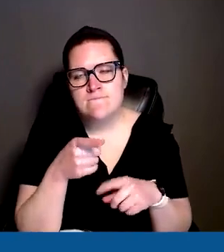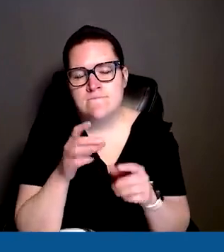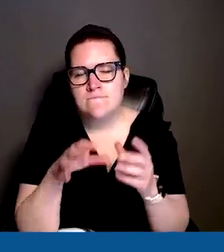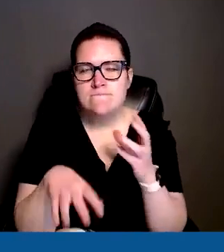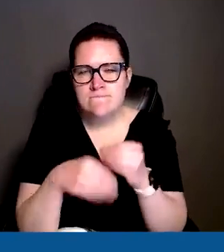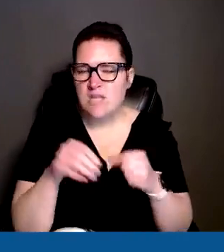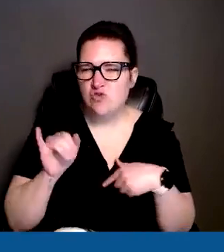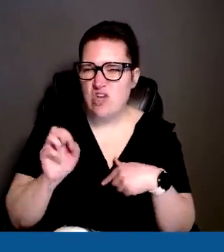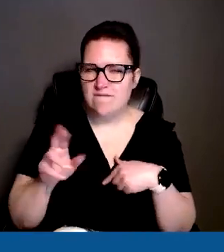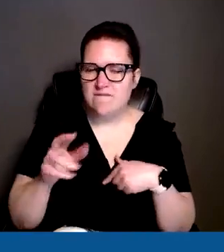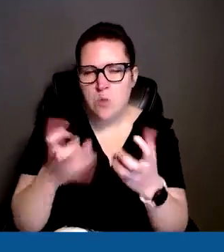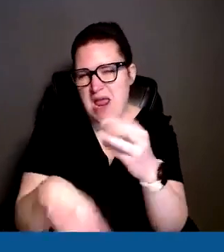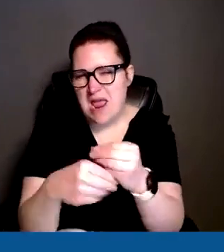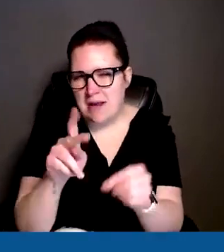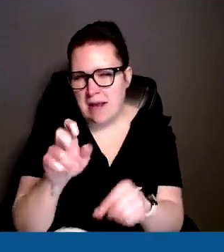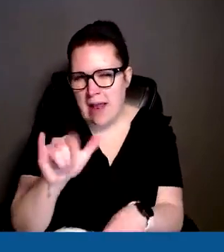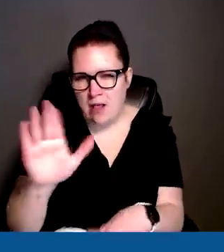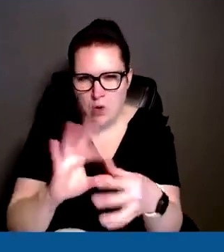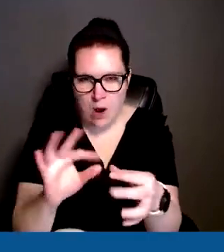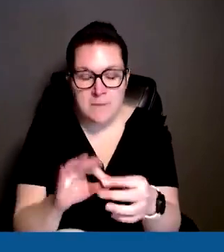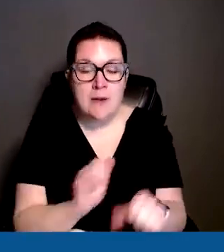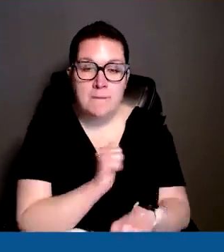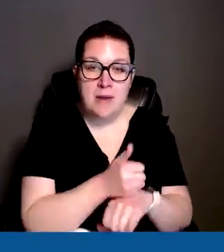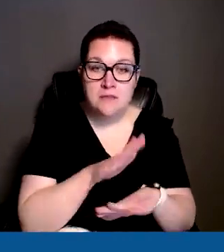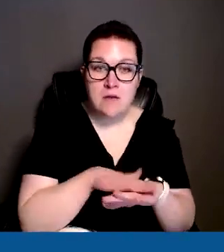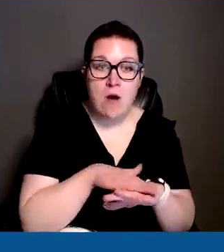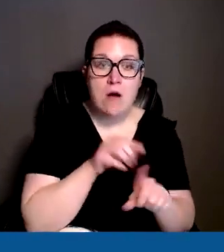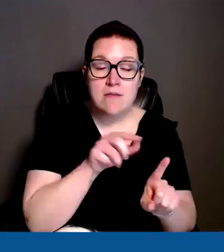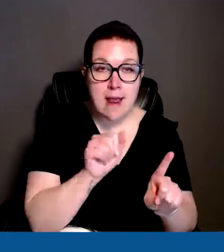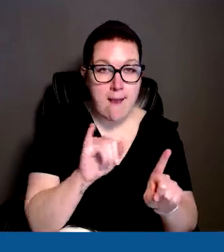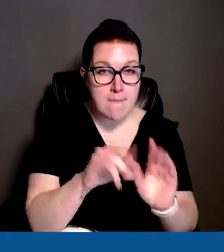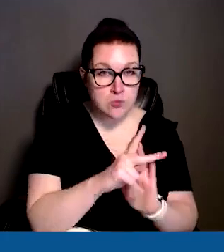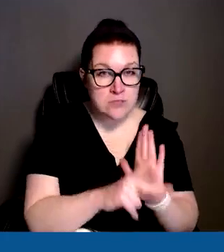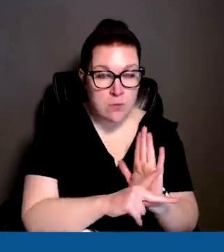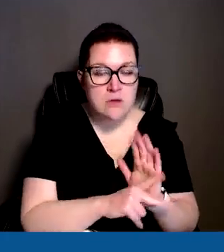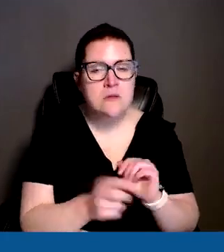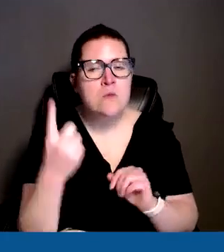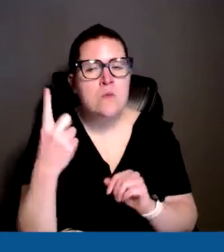about the based on the AI principles. One of the things that I just wanted to